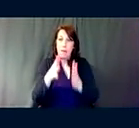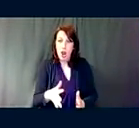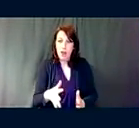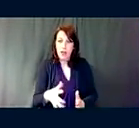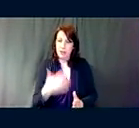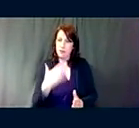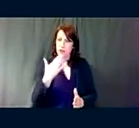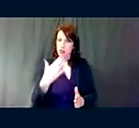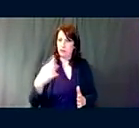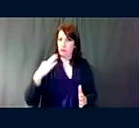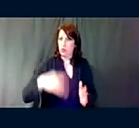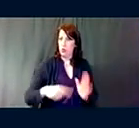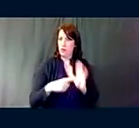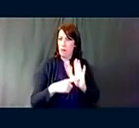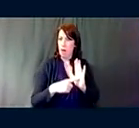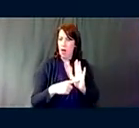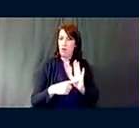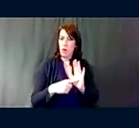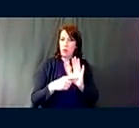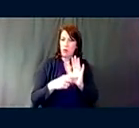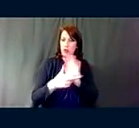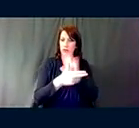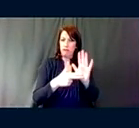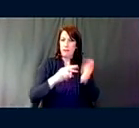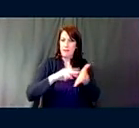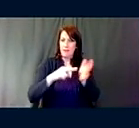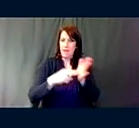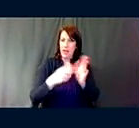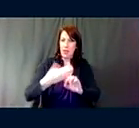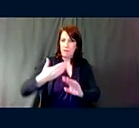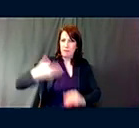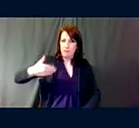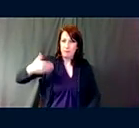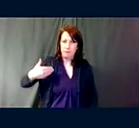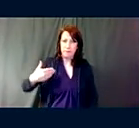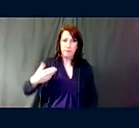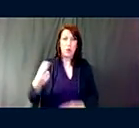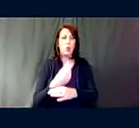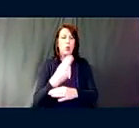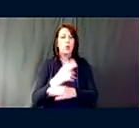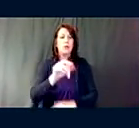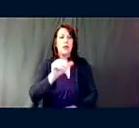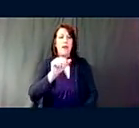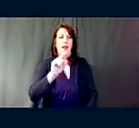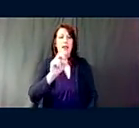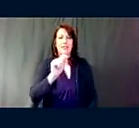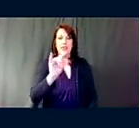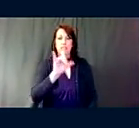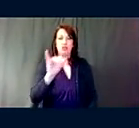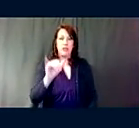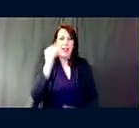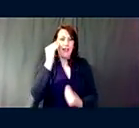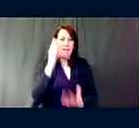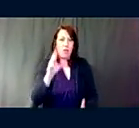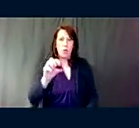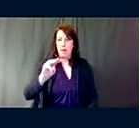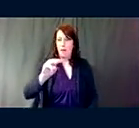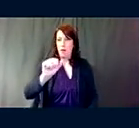ANCESTR OF AFRICAN AMERICANS THIS IS A VERY USEFUL MODEL. WE USE MARKERS CALLED ANCESTRY